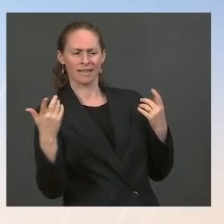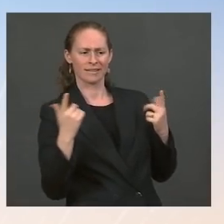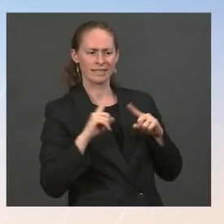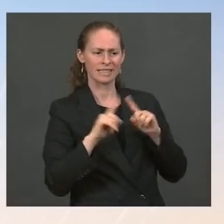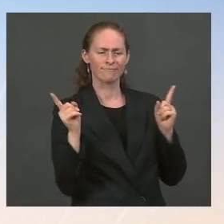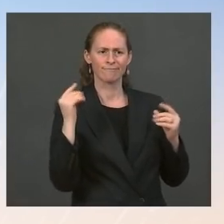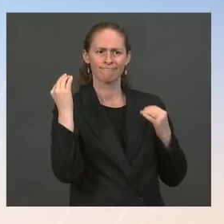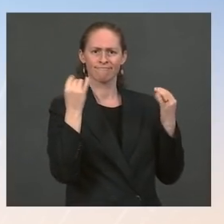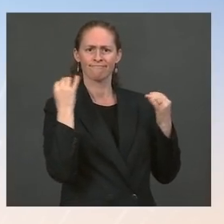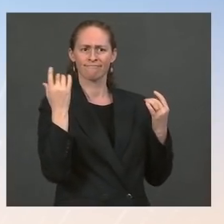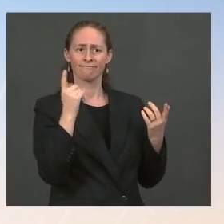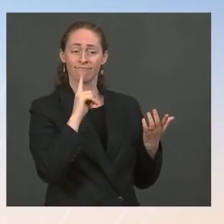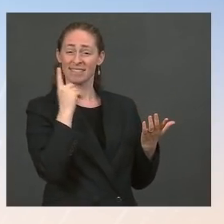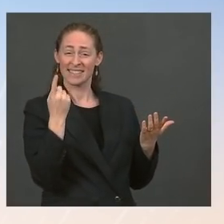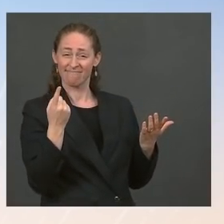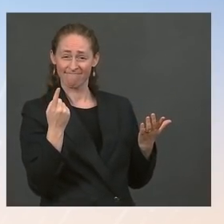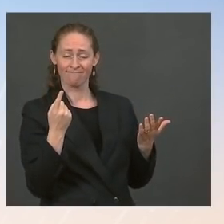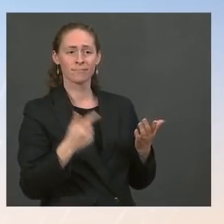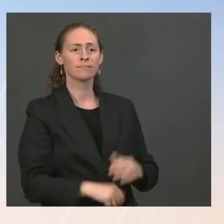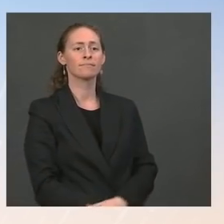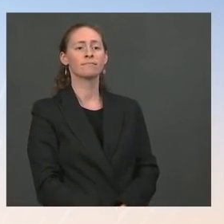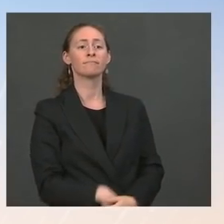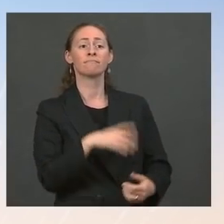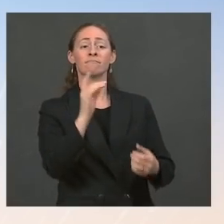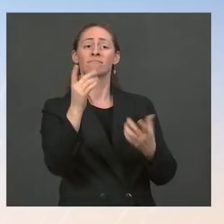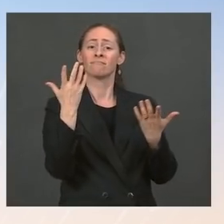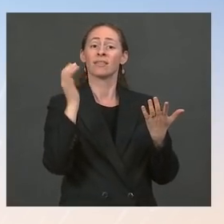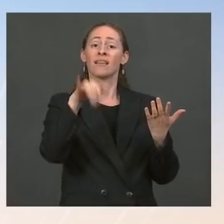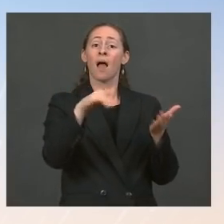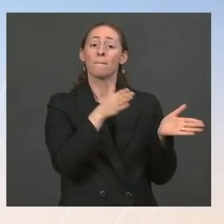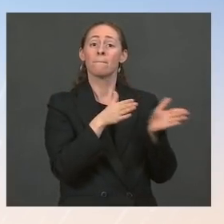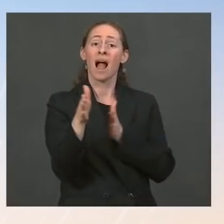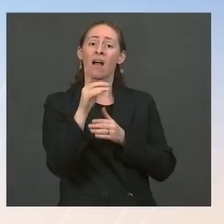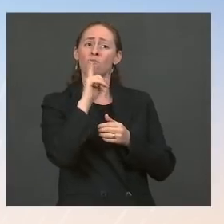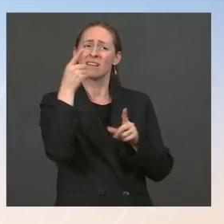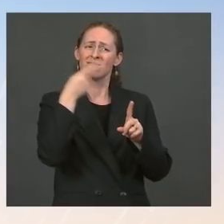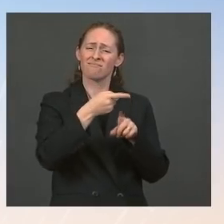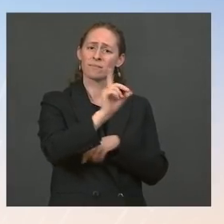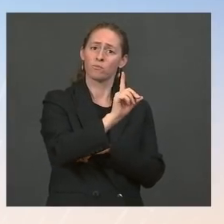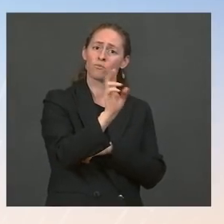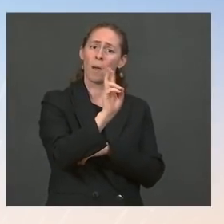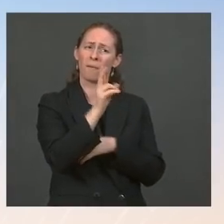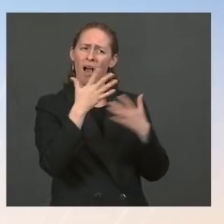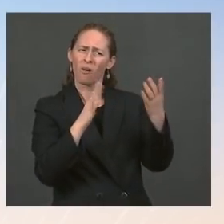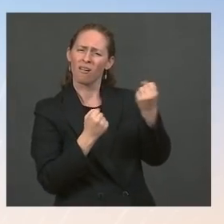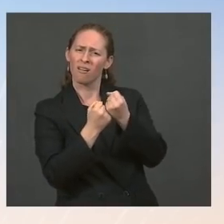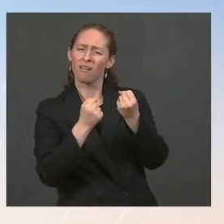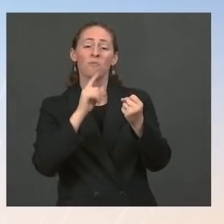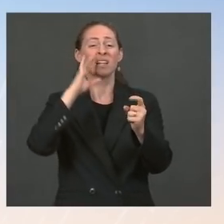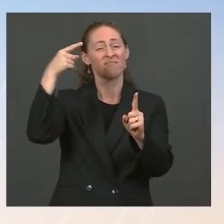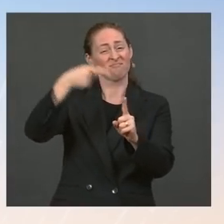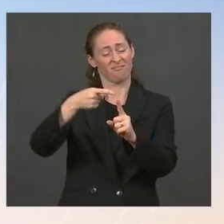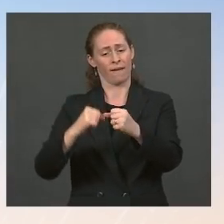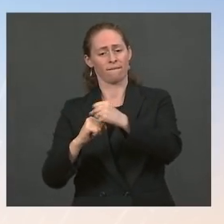that have had bipartisan support. We're talking about people's fundamental rights. Go ahead. The Press: Does the President feel the need to mediate the current war of words